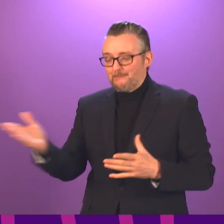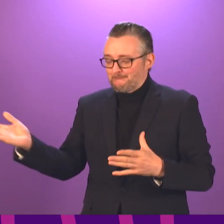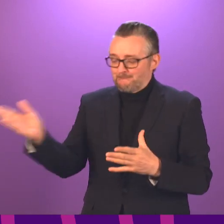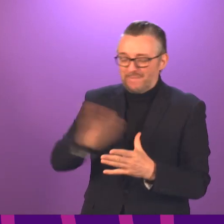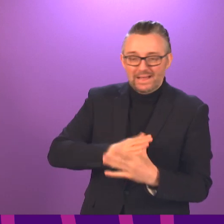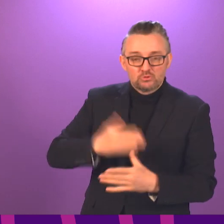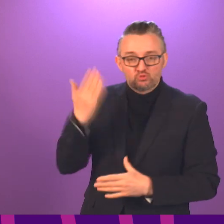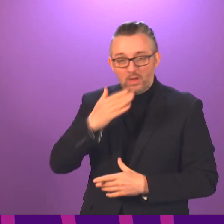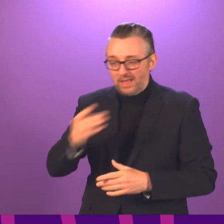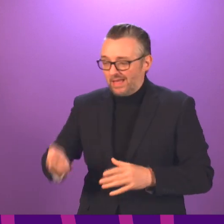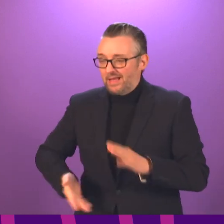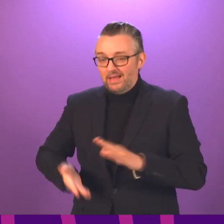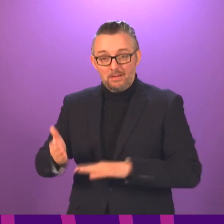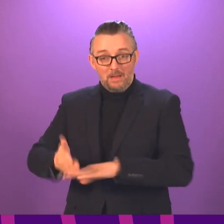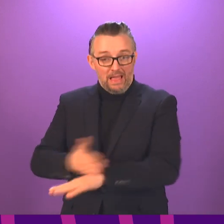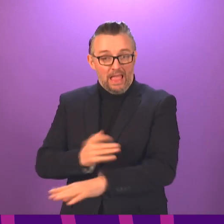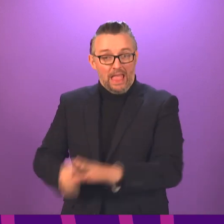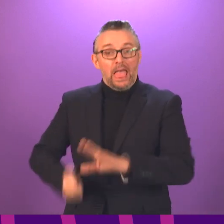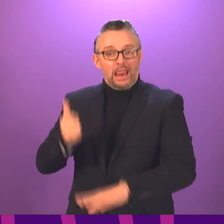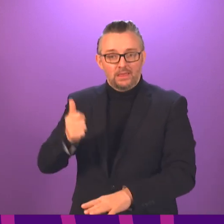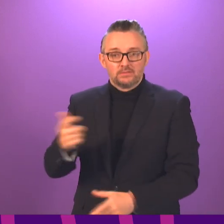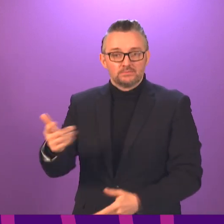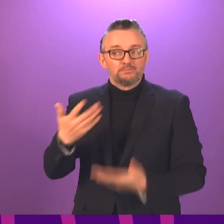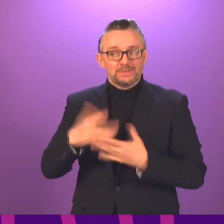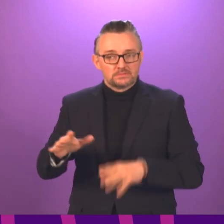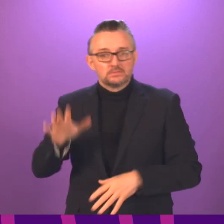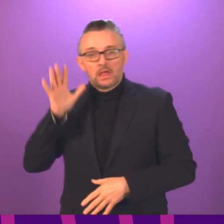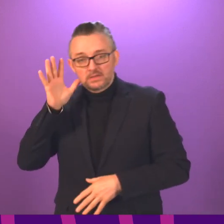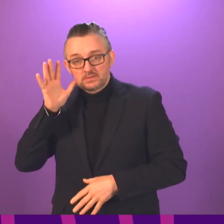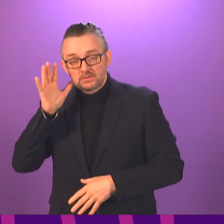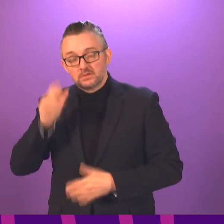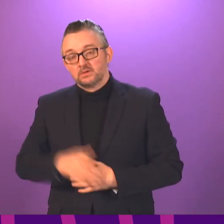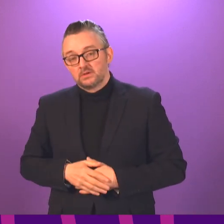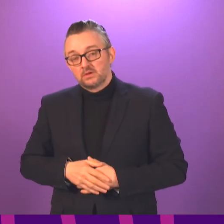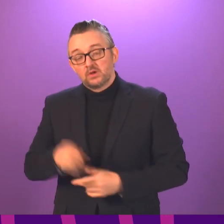many pupils have been listened to. That is hugely welcome for young people’s mental